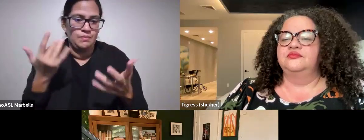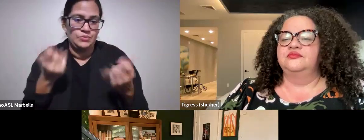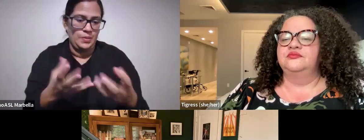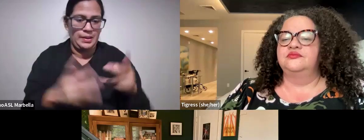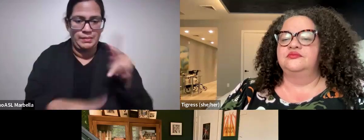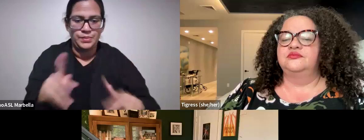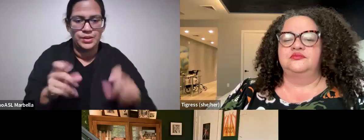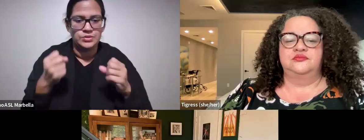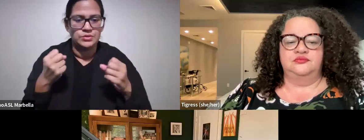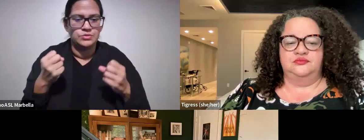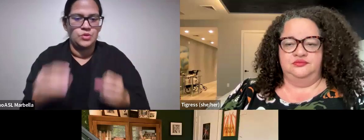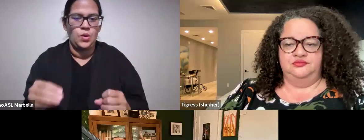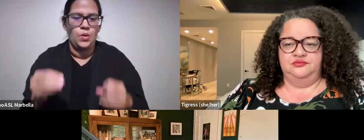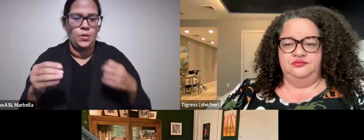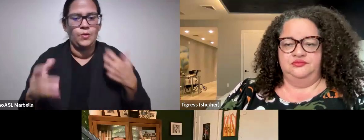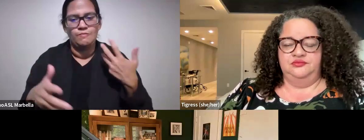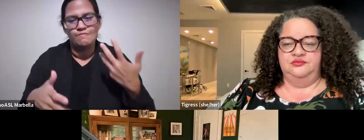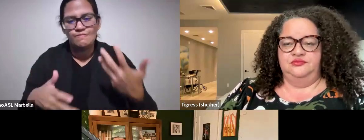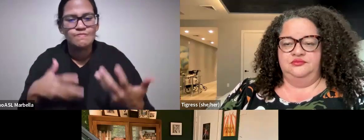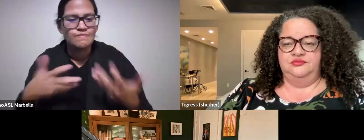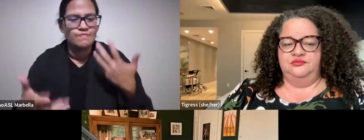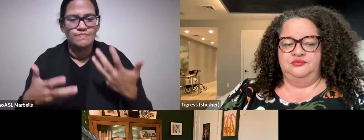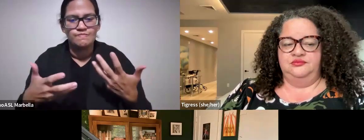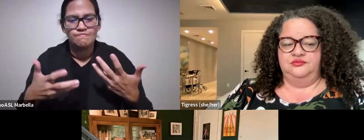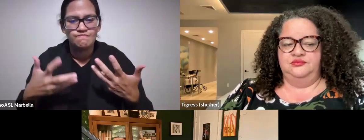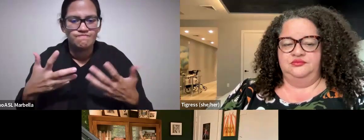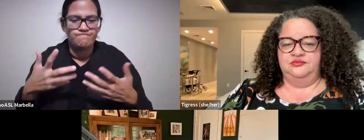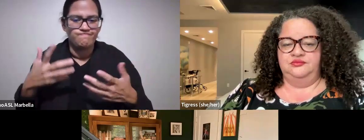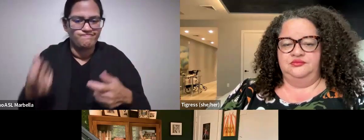so sure that fat people just need to put down the cheeseburger that